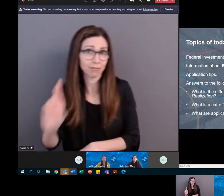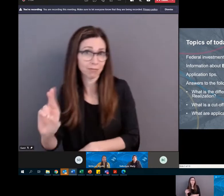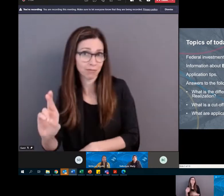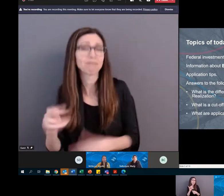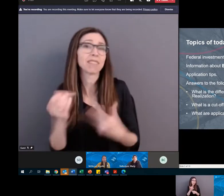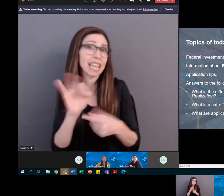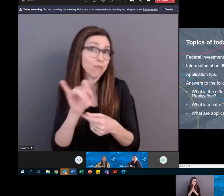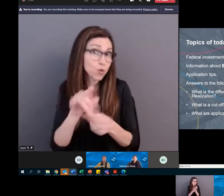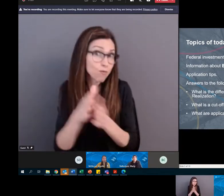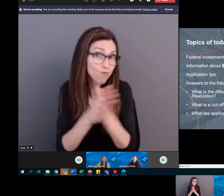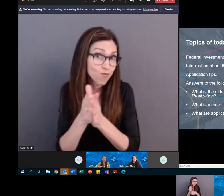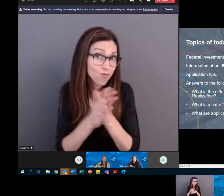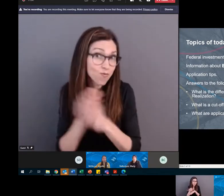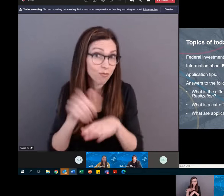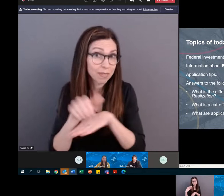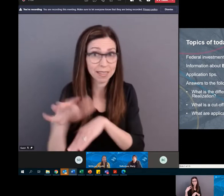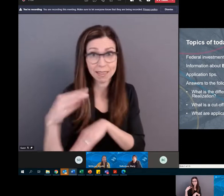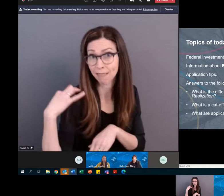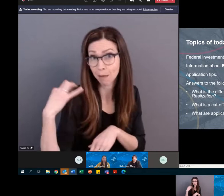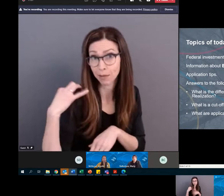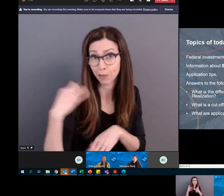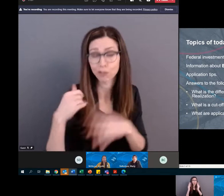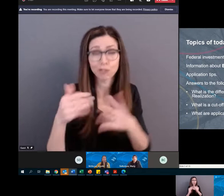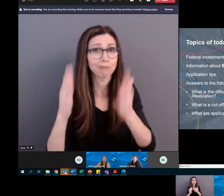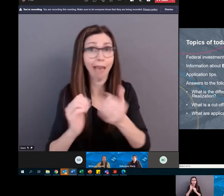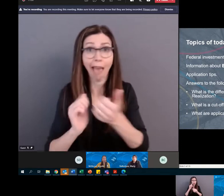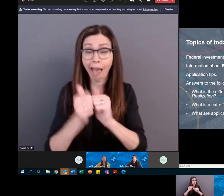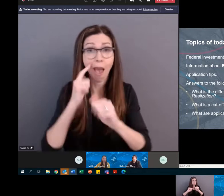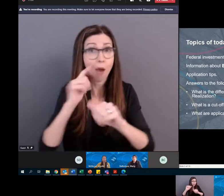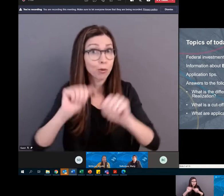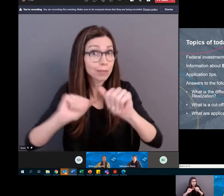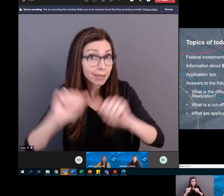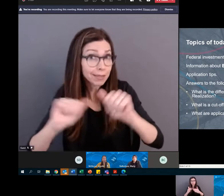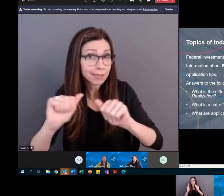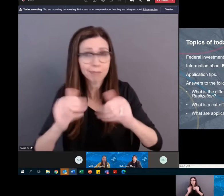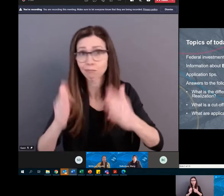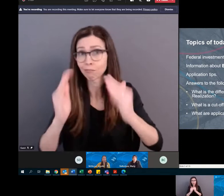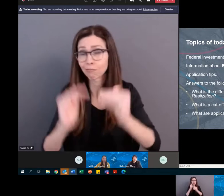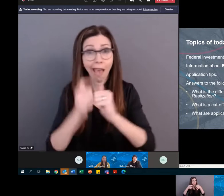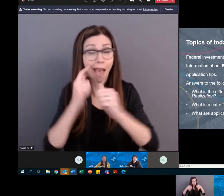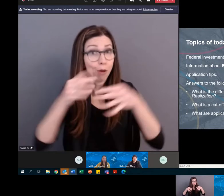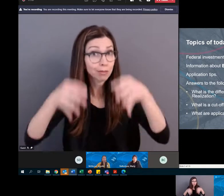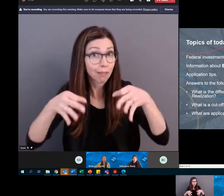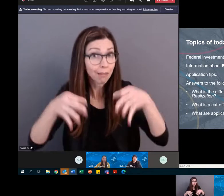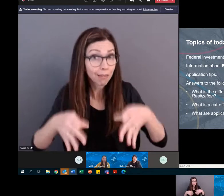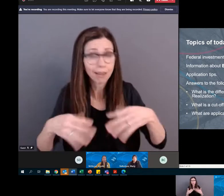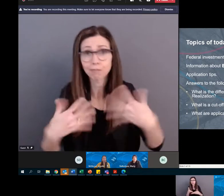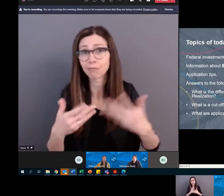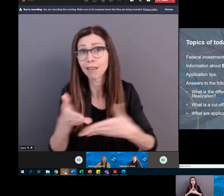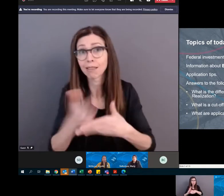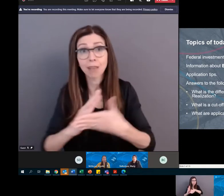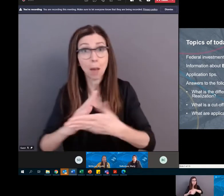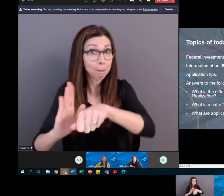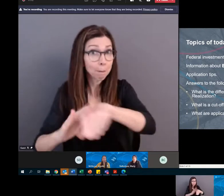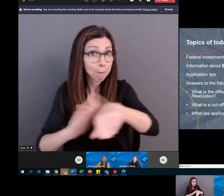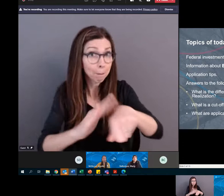We will provide information about assessment criteria, how decisions are made, some tips for your application, and